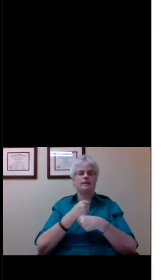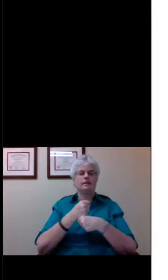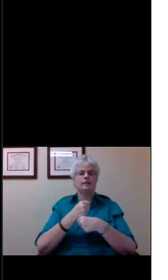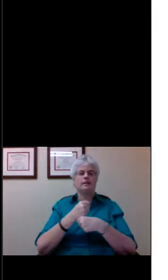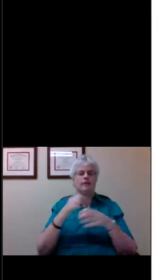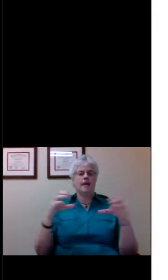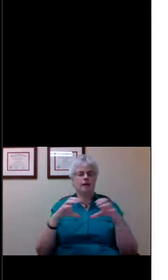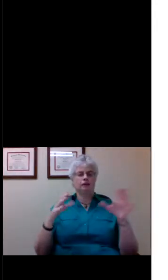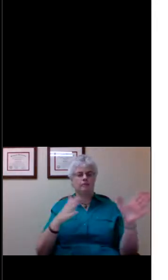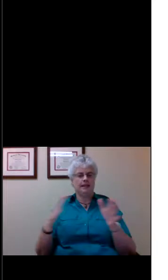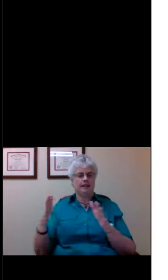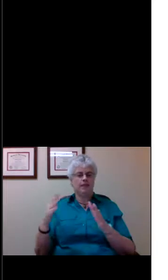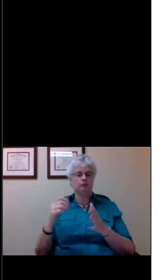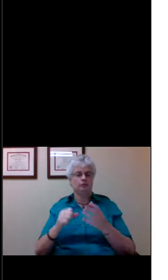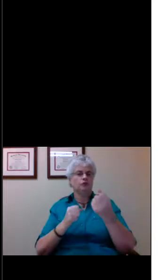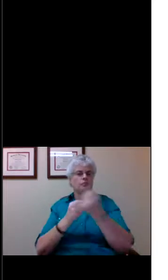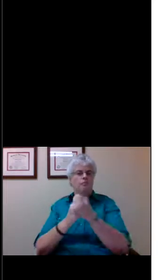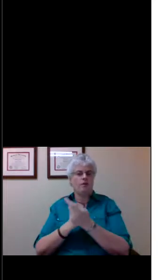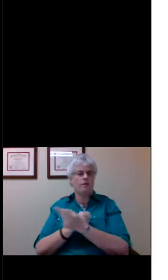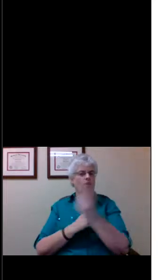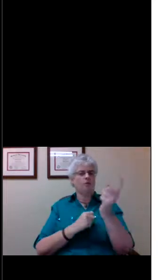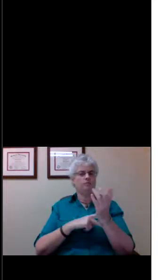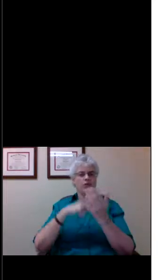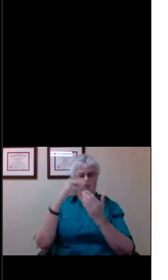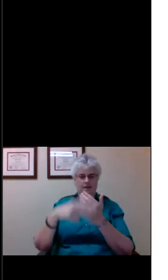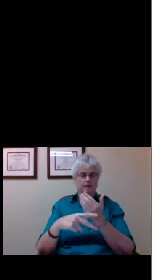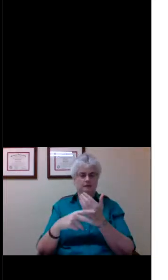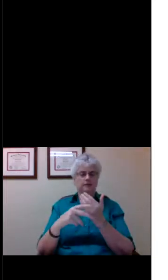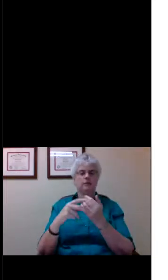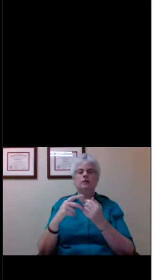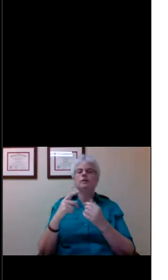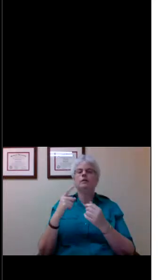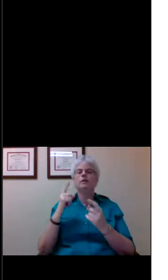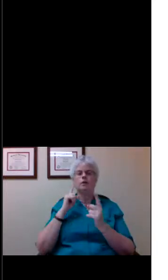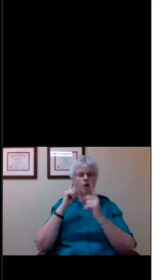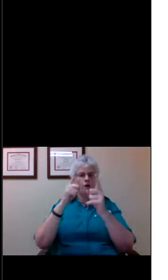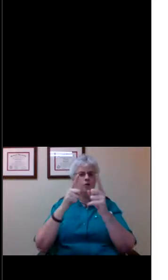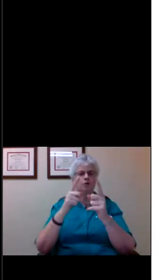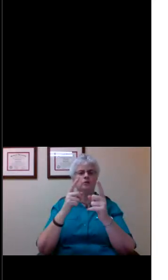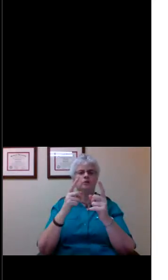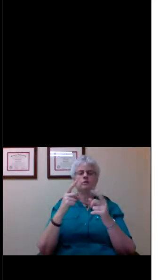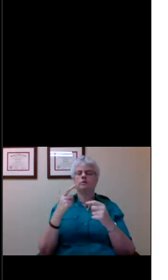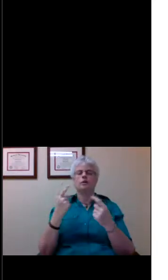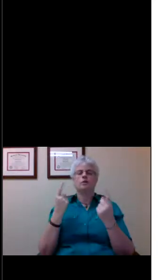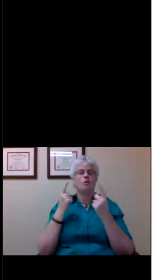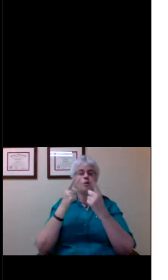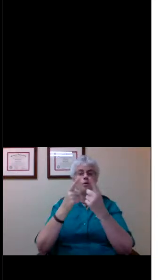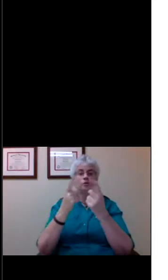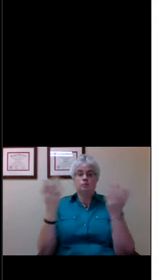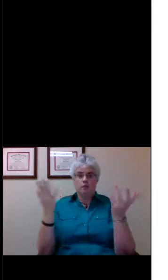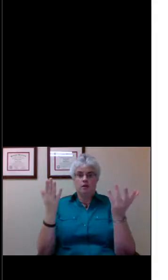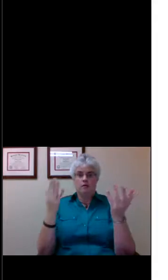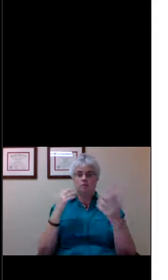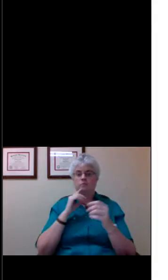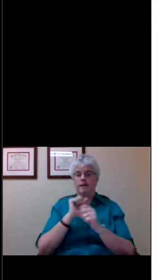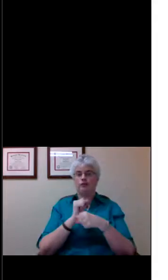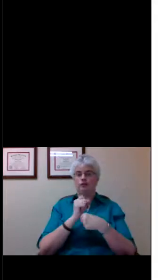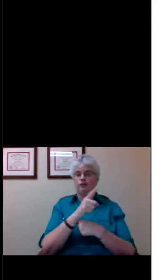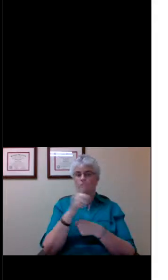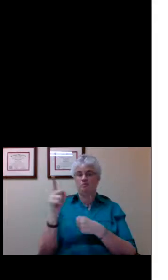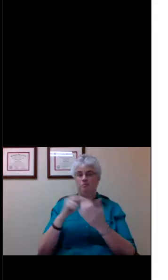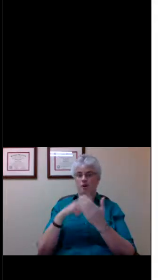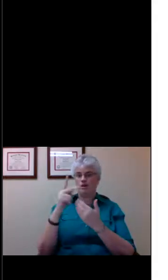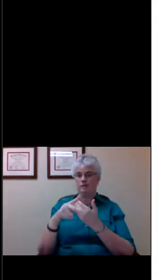So we created an action plan to support those programs and- with the goal of making sure